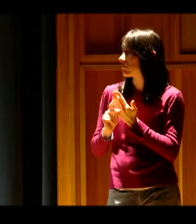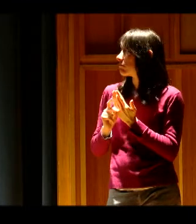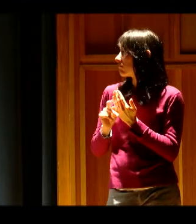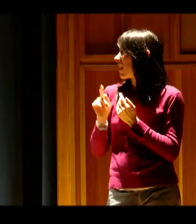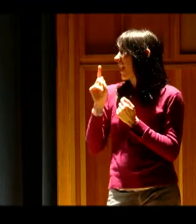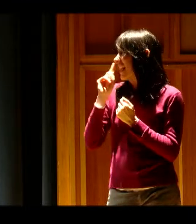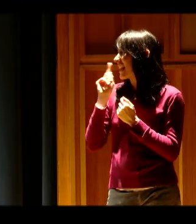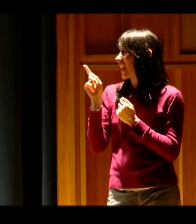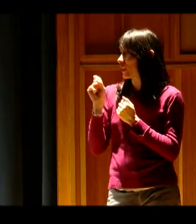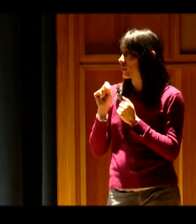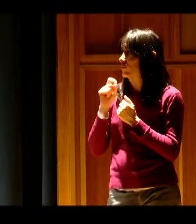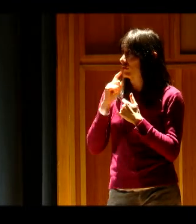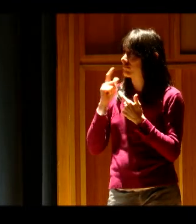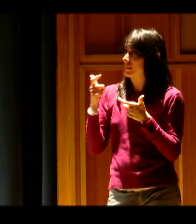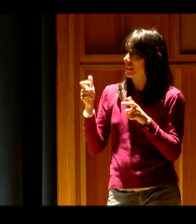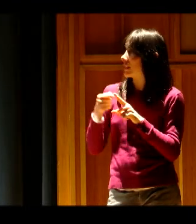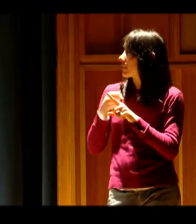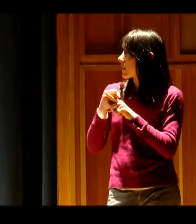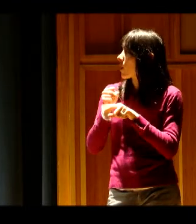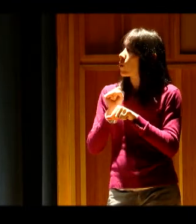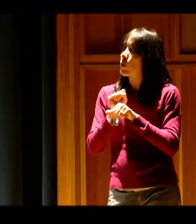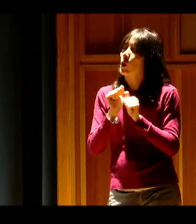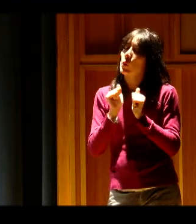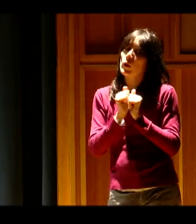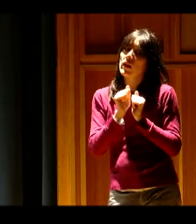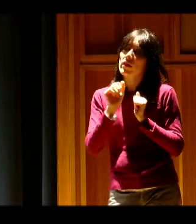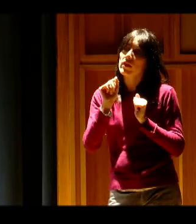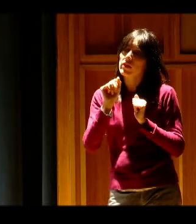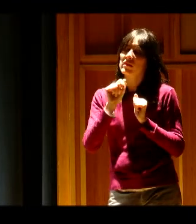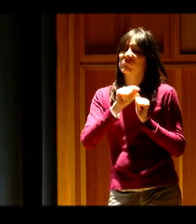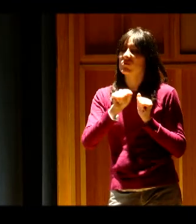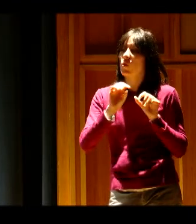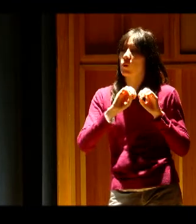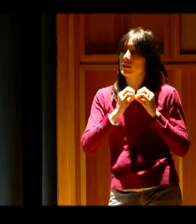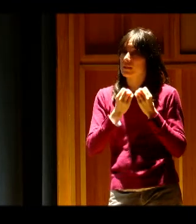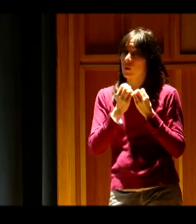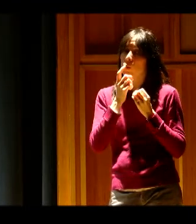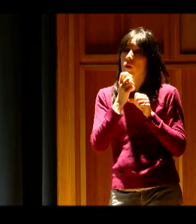It's working with organisations within the Arts Council in receipt of over 1 million pounds.